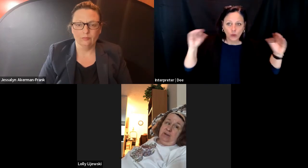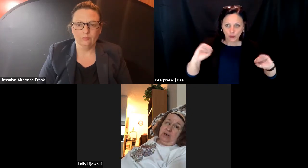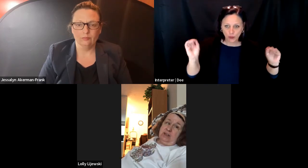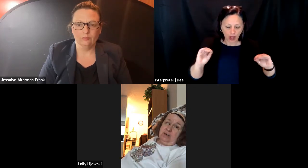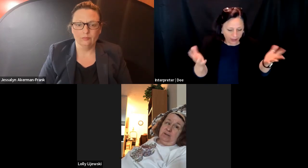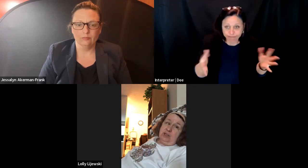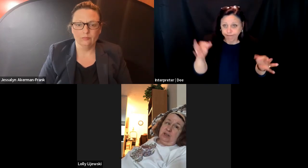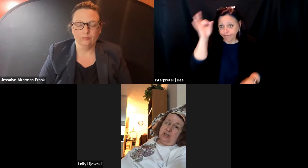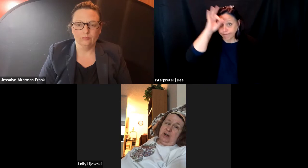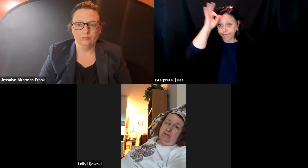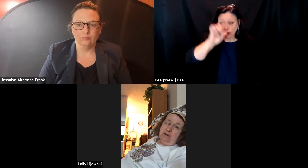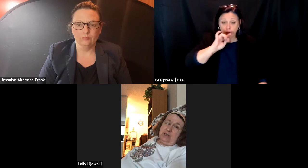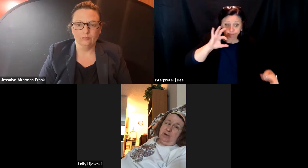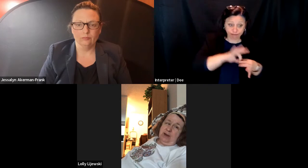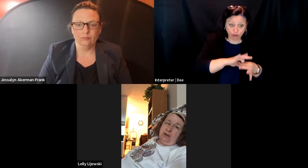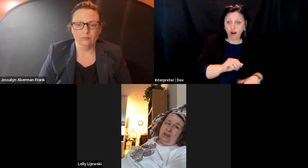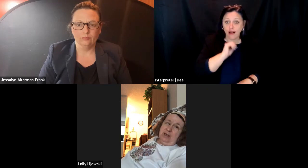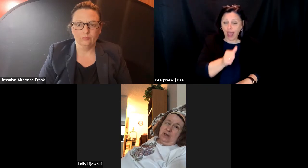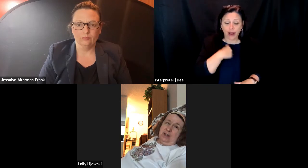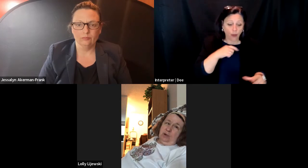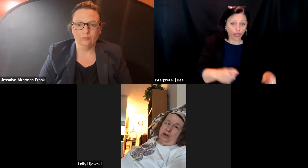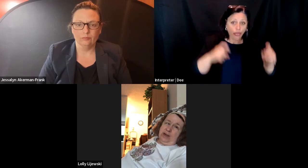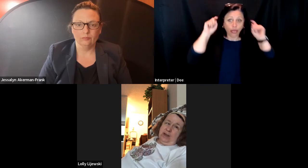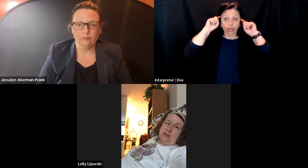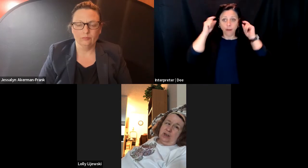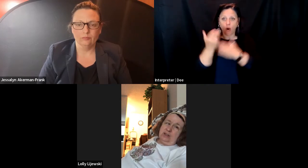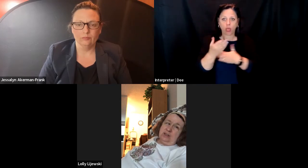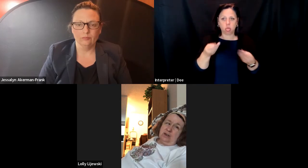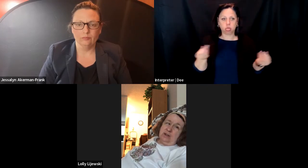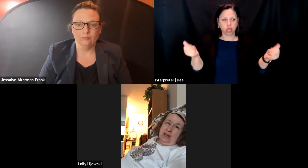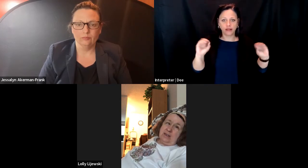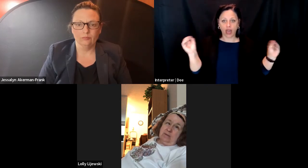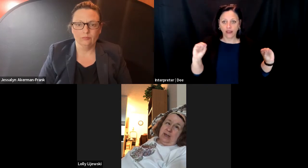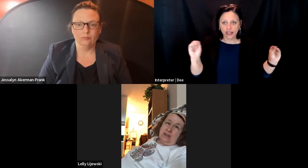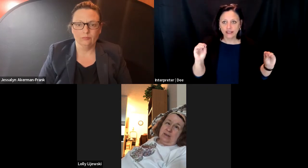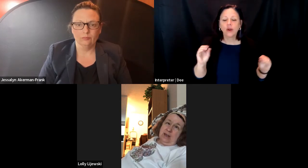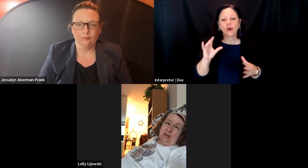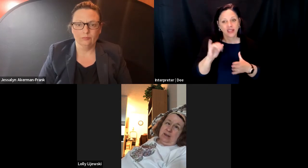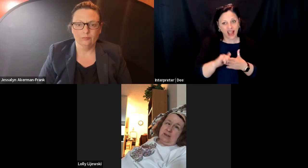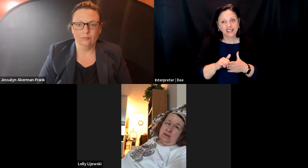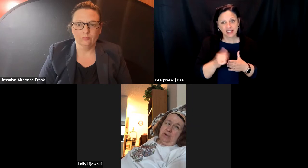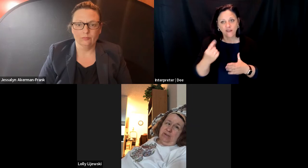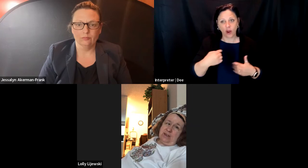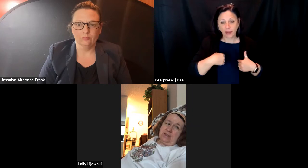And it flashes if it's not, but there's no tone.